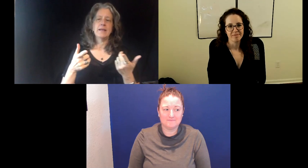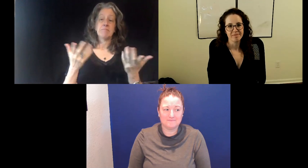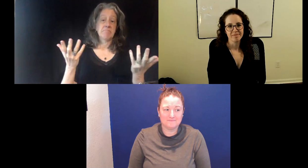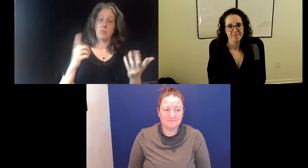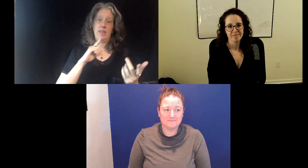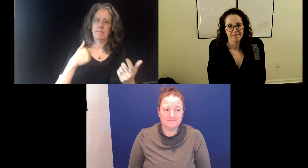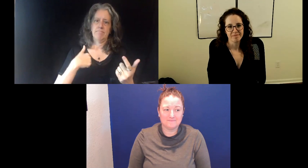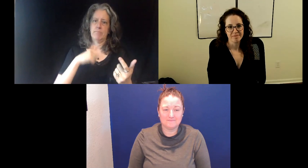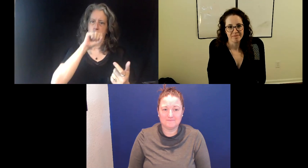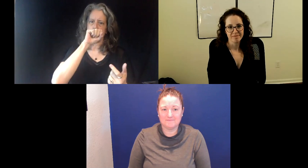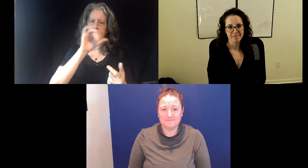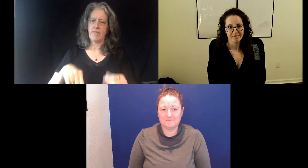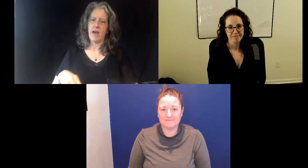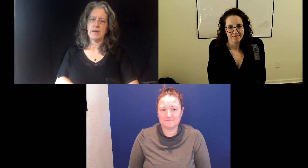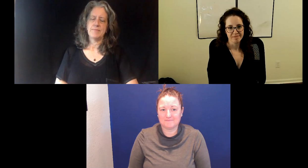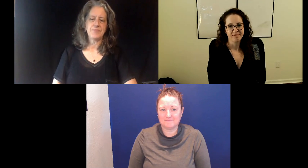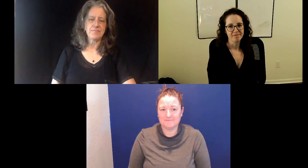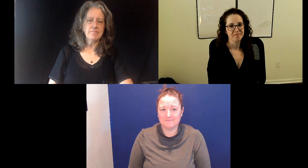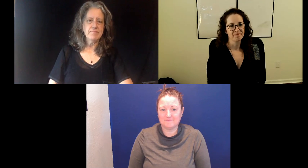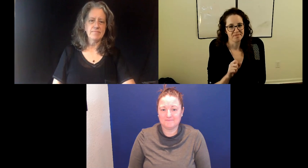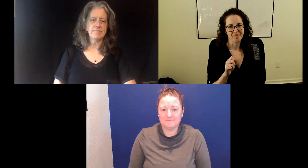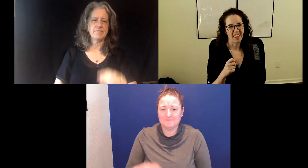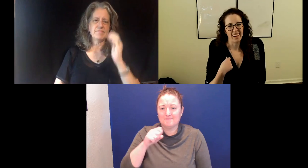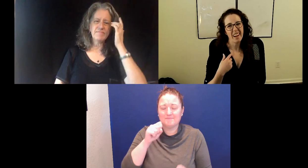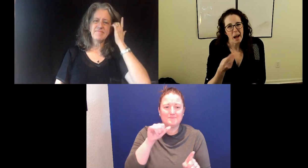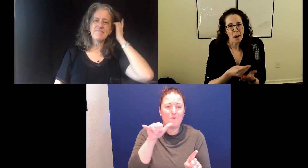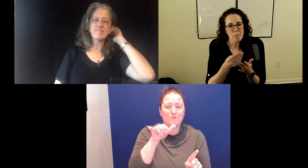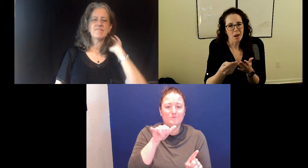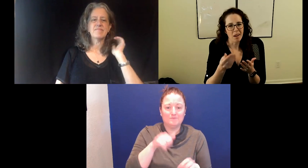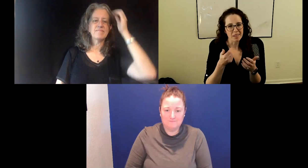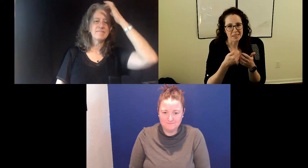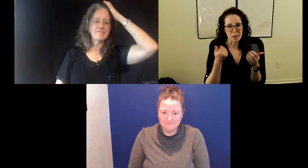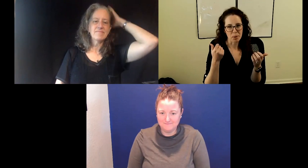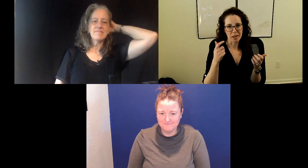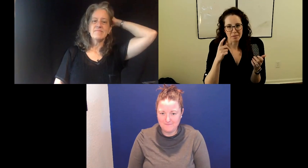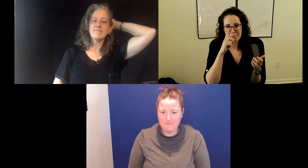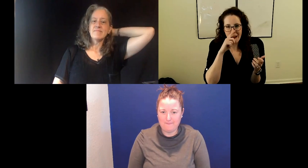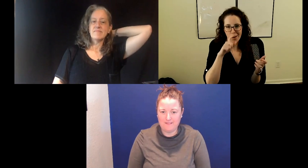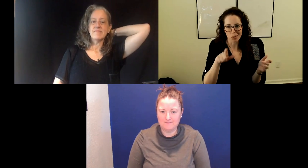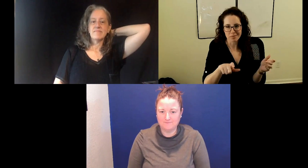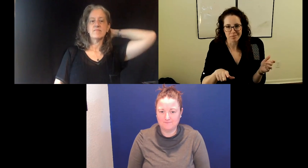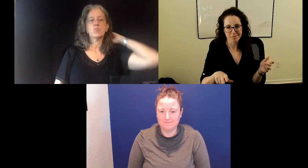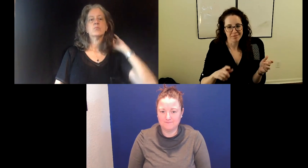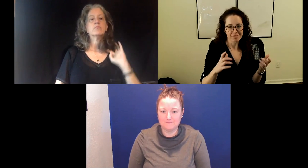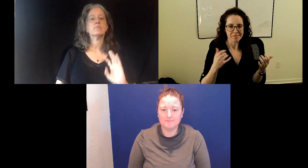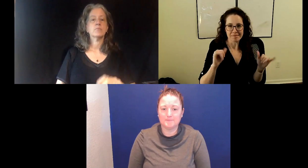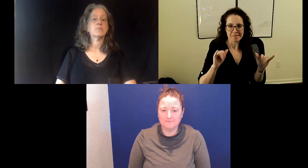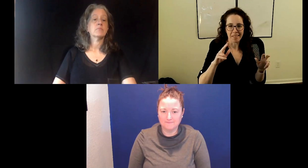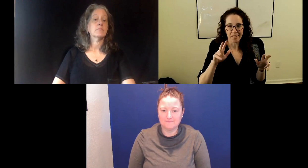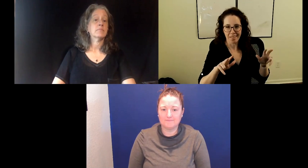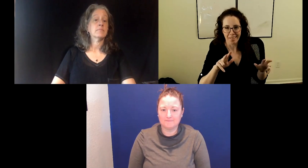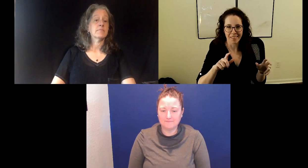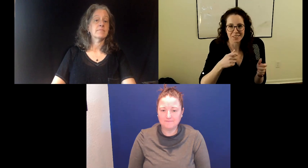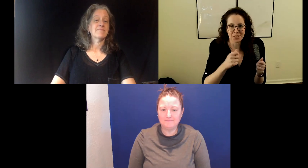solving problems together and so i just really love that yeah i bought a separate mouse that